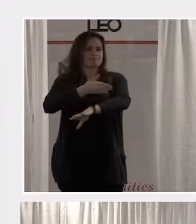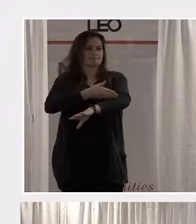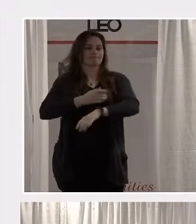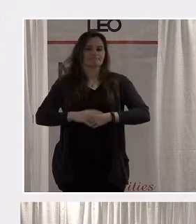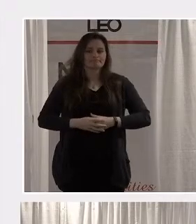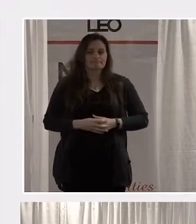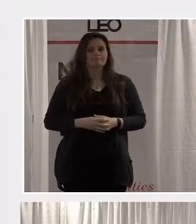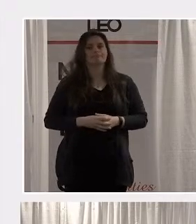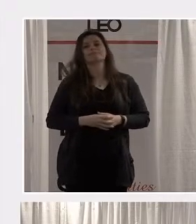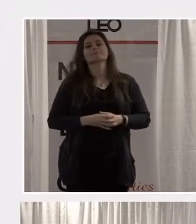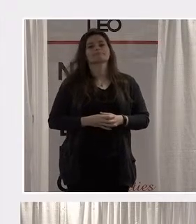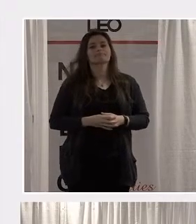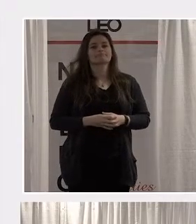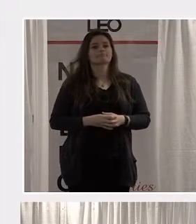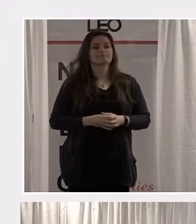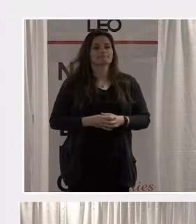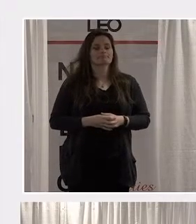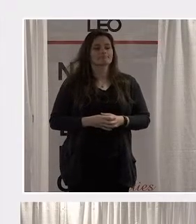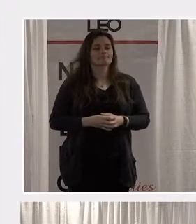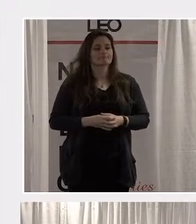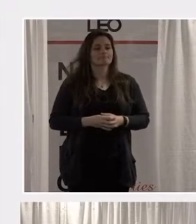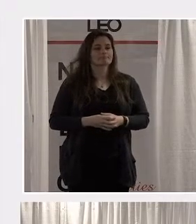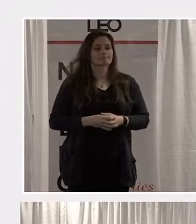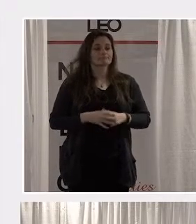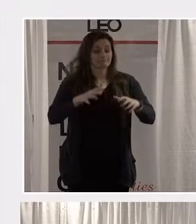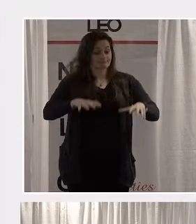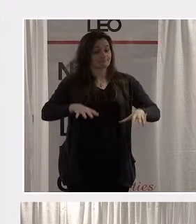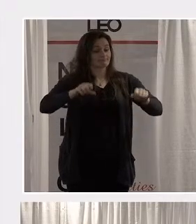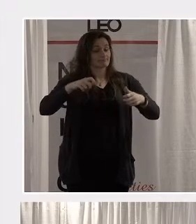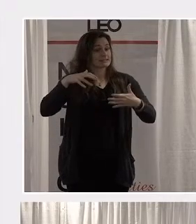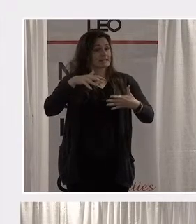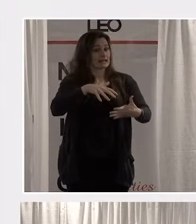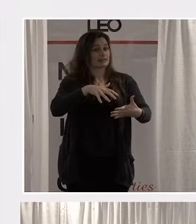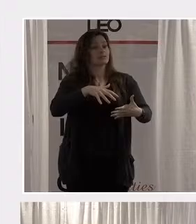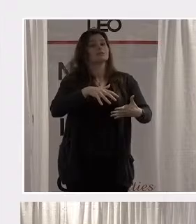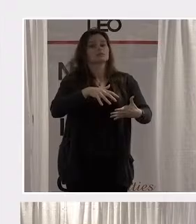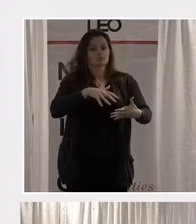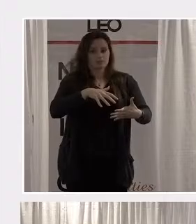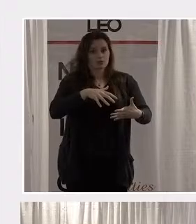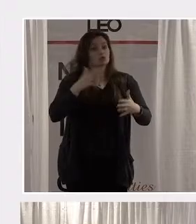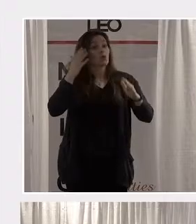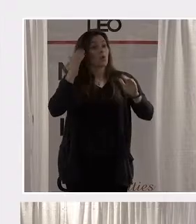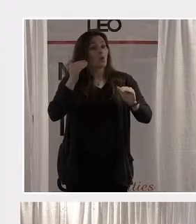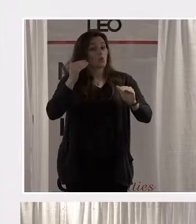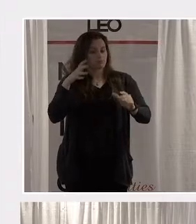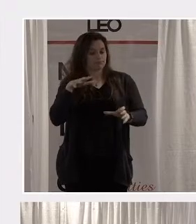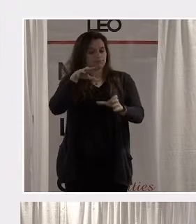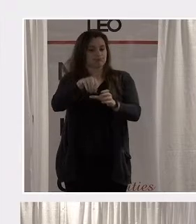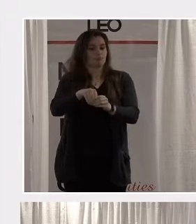AS SHE PURSUES HER STUDIES SHE HOPES TO COLLABORATE ON COMMUNITY FOOD SCIENCE INITIATIVES